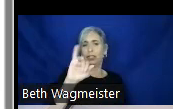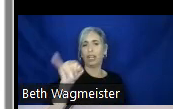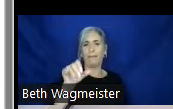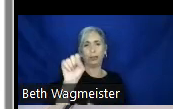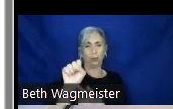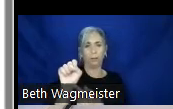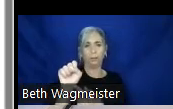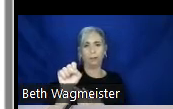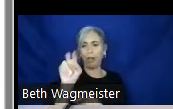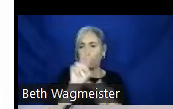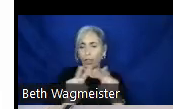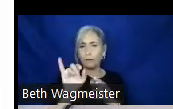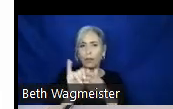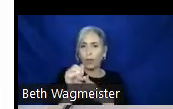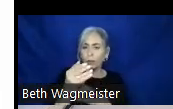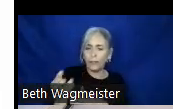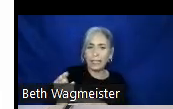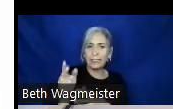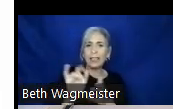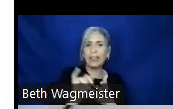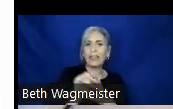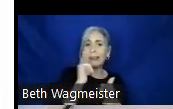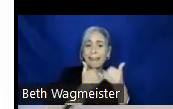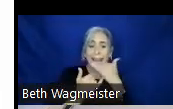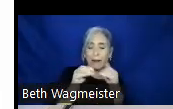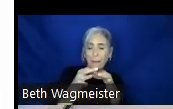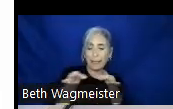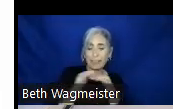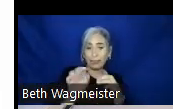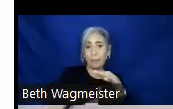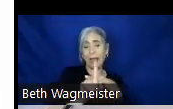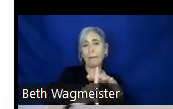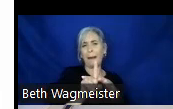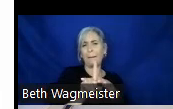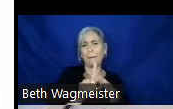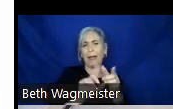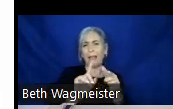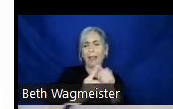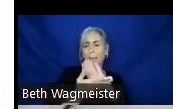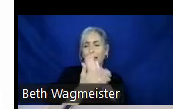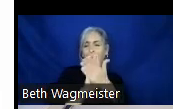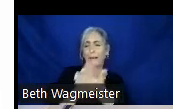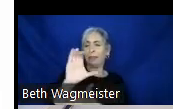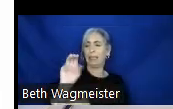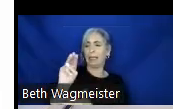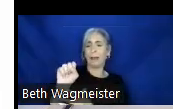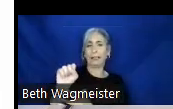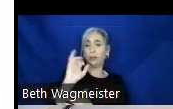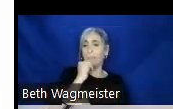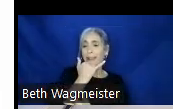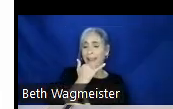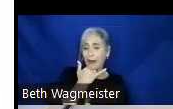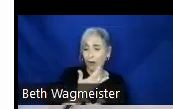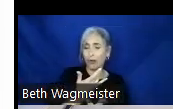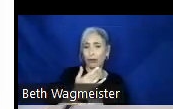You can look for these and get error messages in. Turn your CMS into an error reporter, basically,